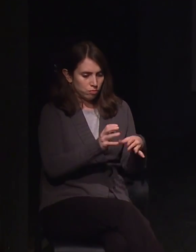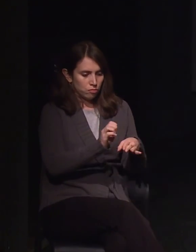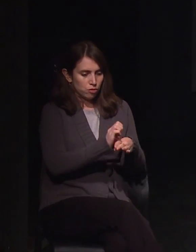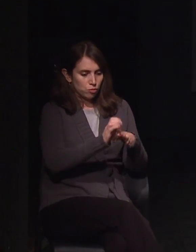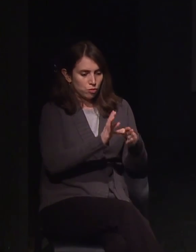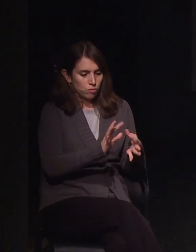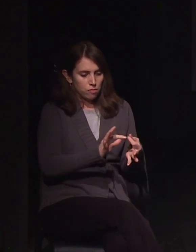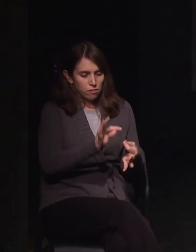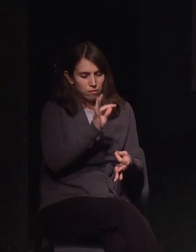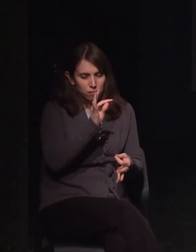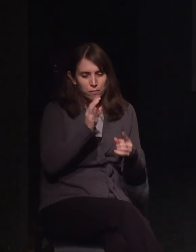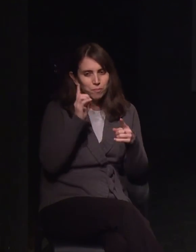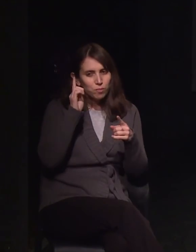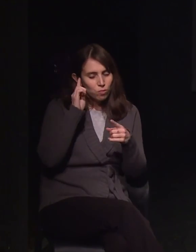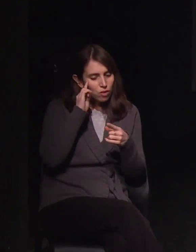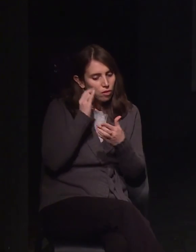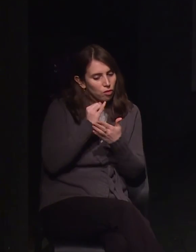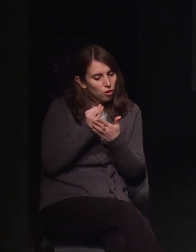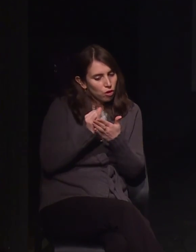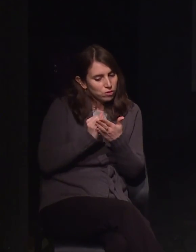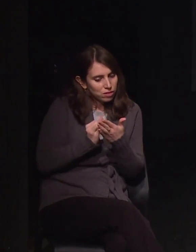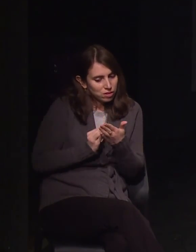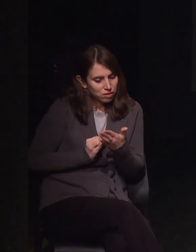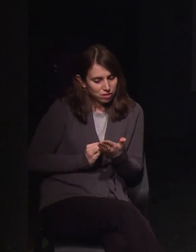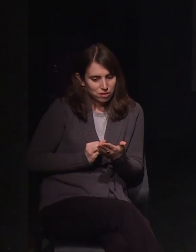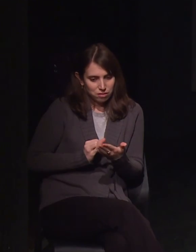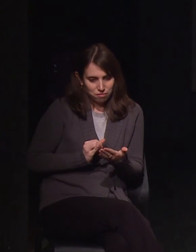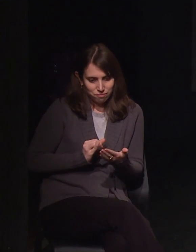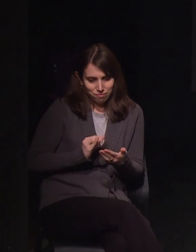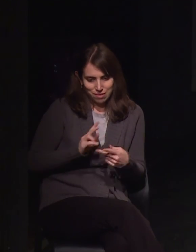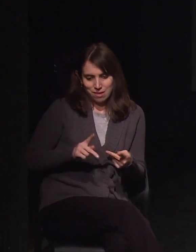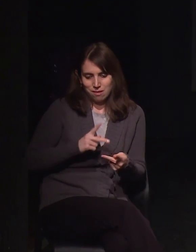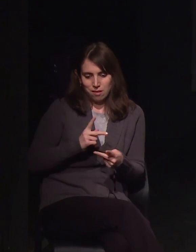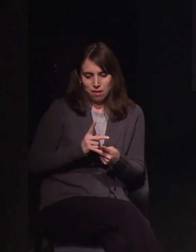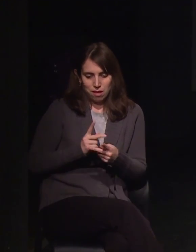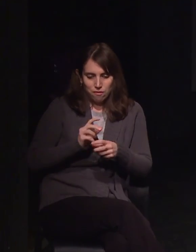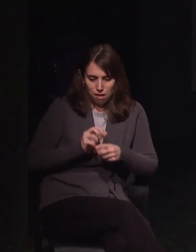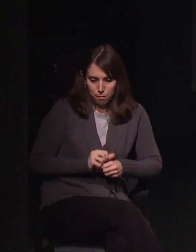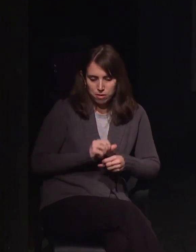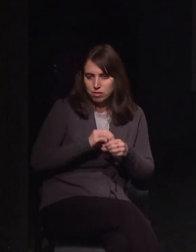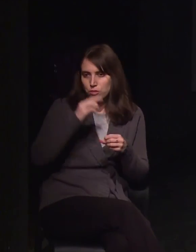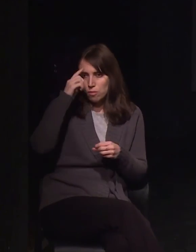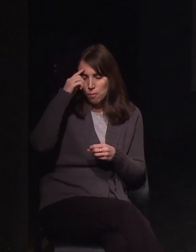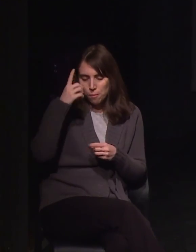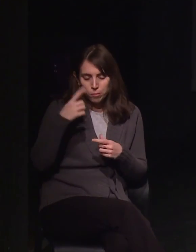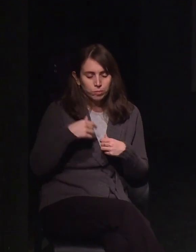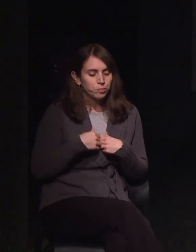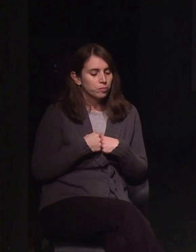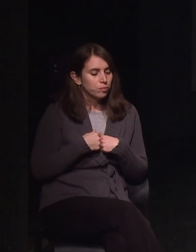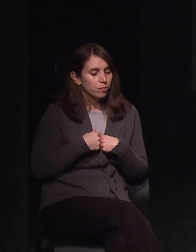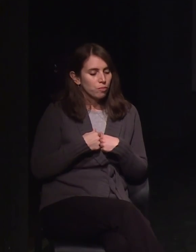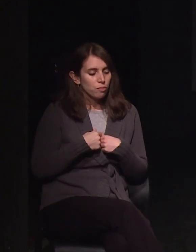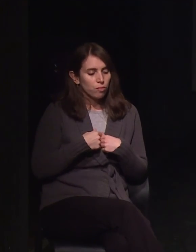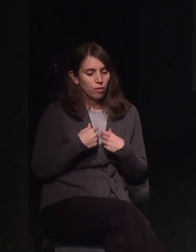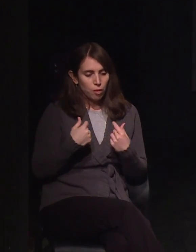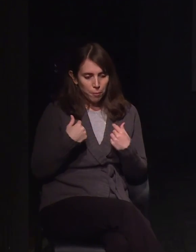My friend, colleague, Howard Gardener, education guru, wrote the theory of multiple intelligences,